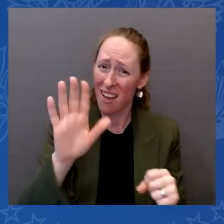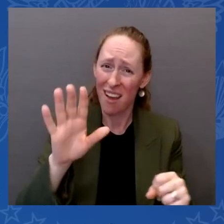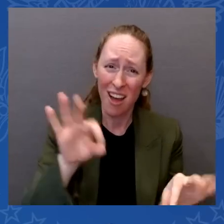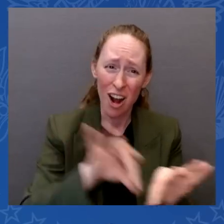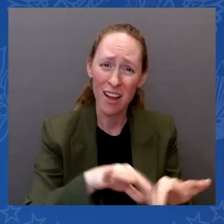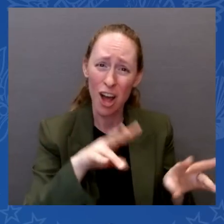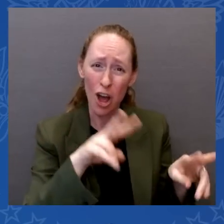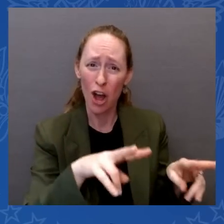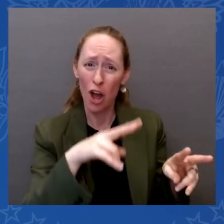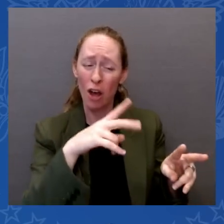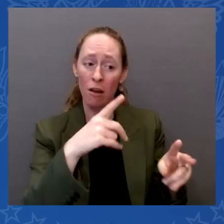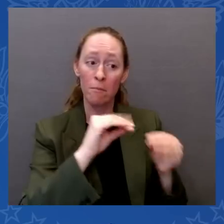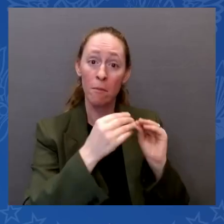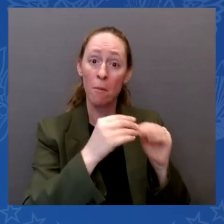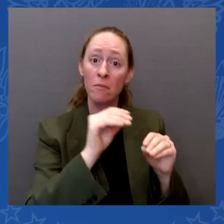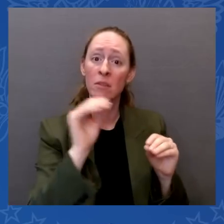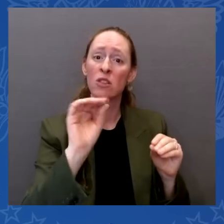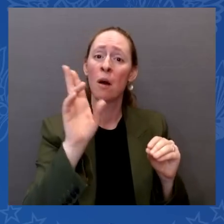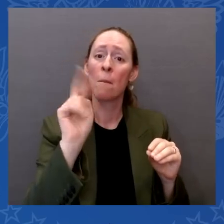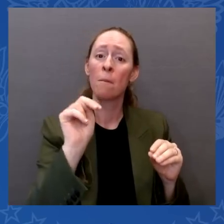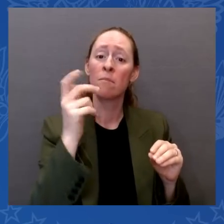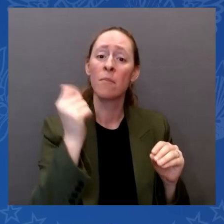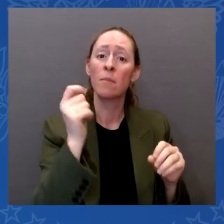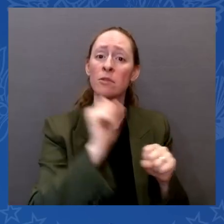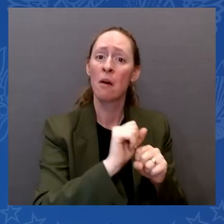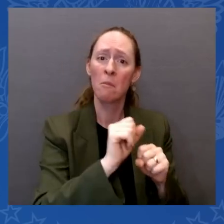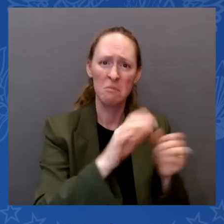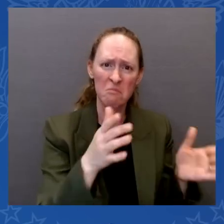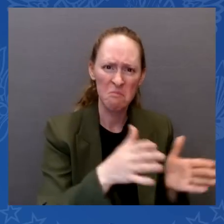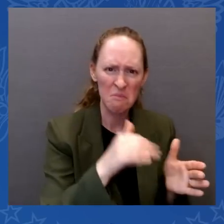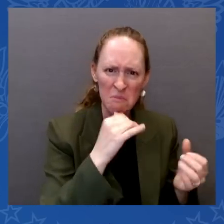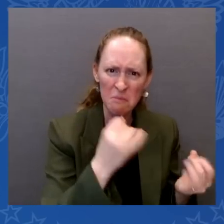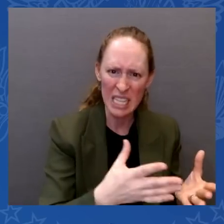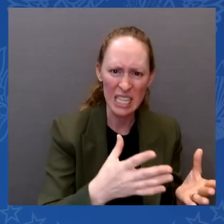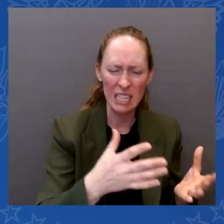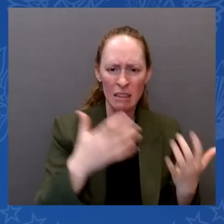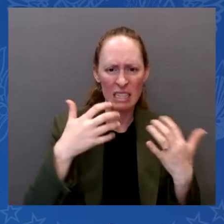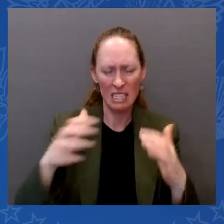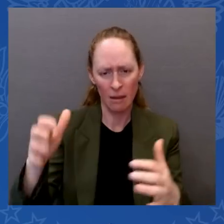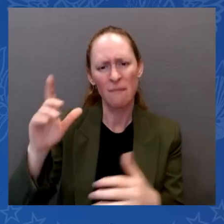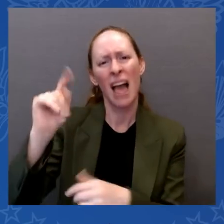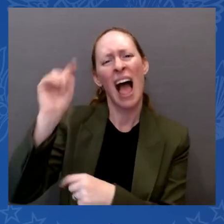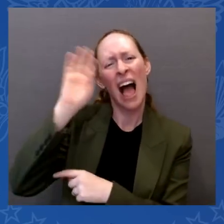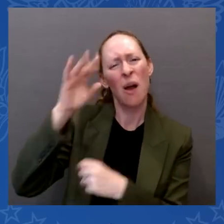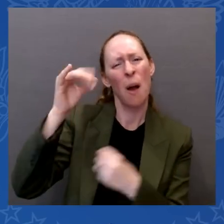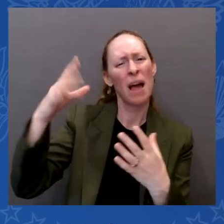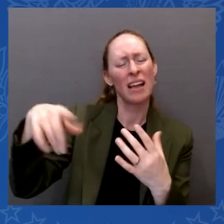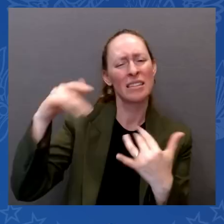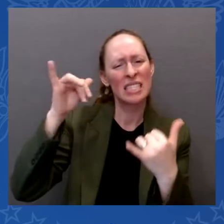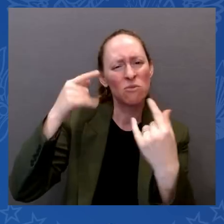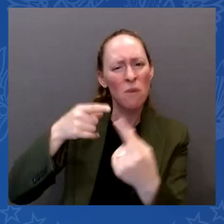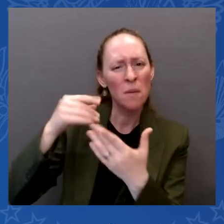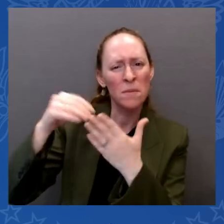but we're making real progress. We're reasserting ourselves as a nation. That's why, when I look at --